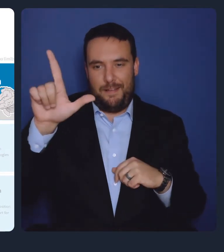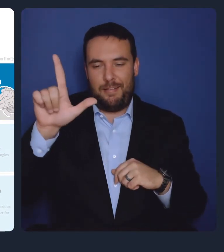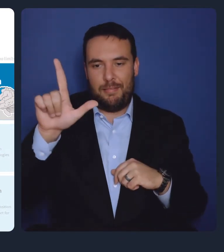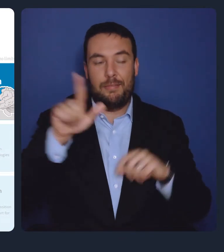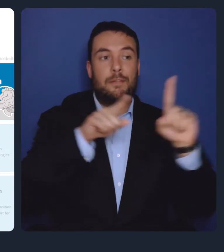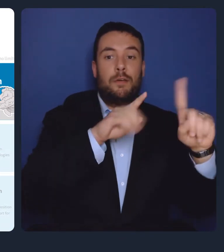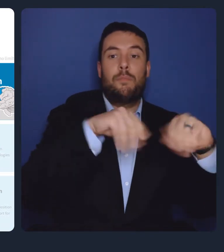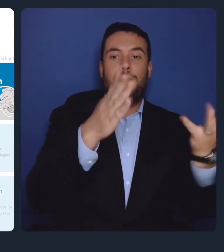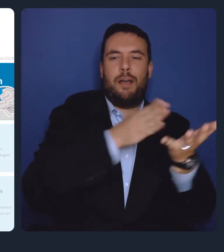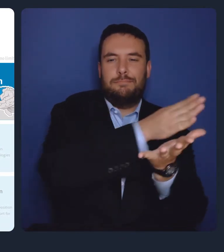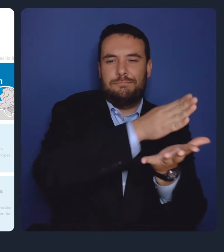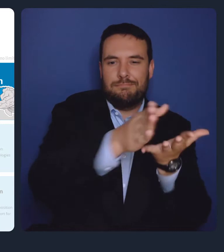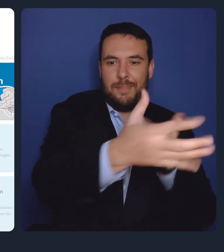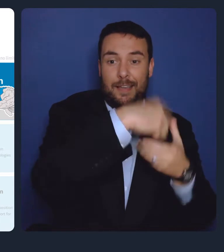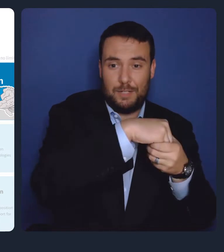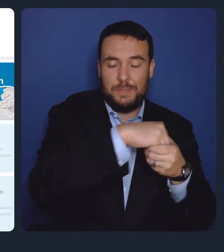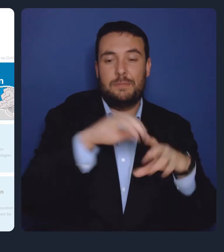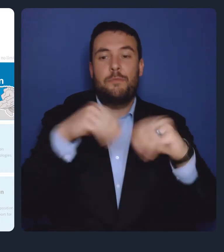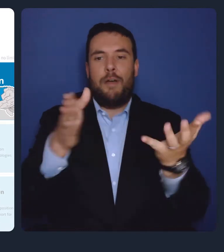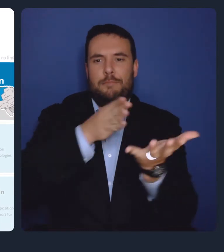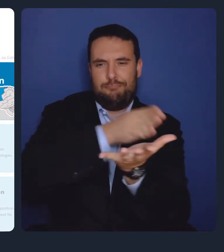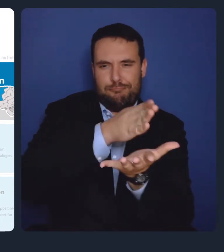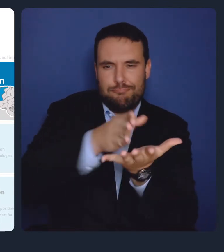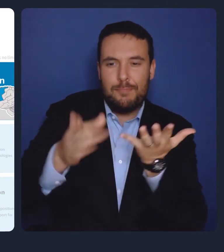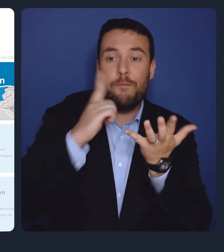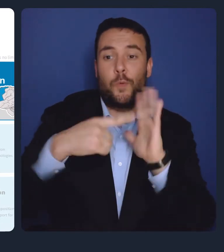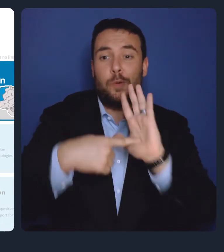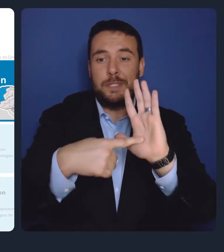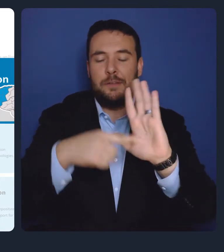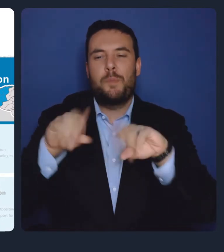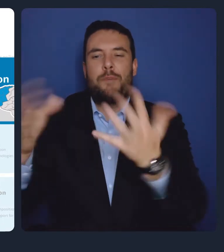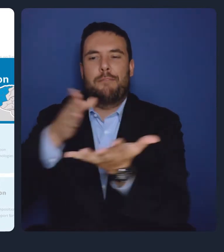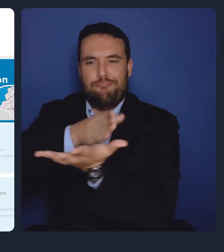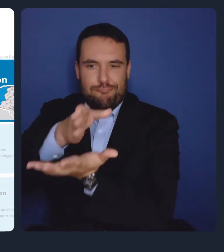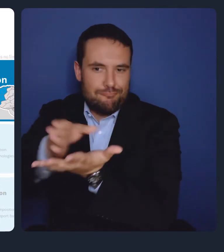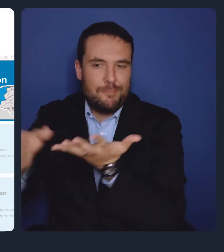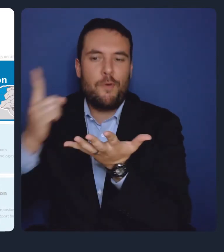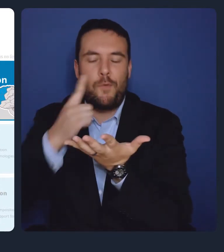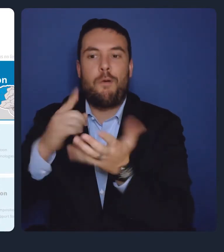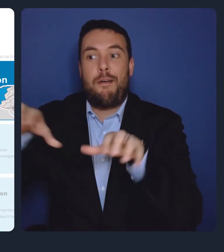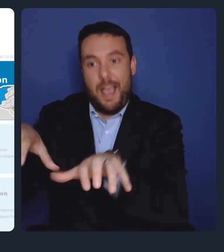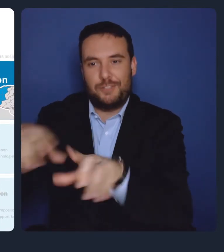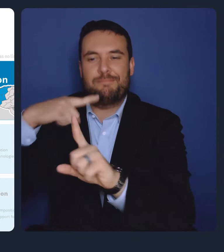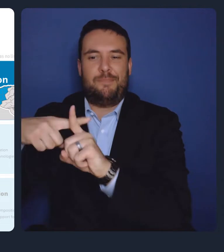Provide multiple means of engagement, provide multiple means of representation and provide multiple means of action and expression.